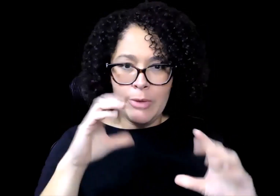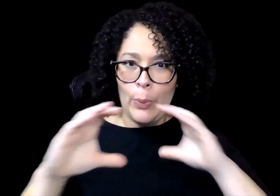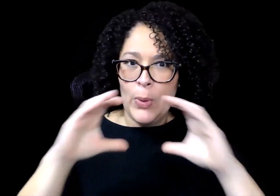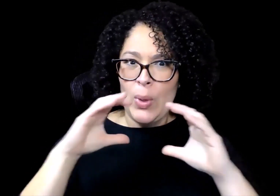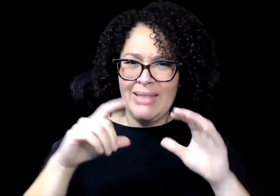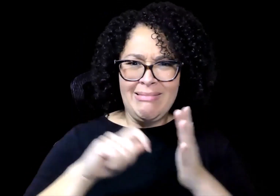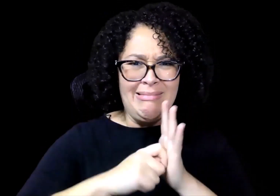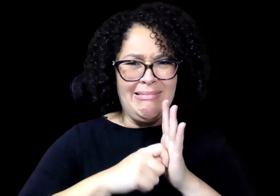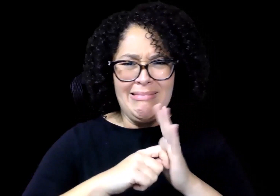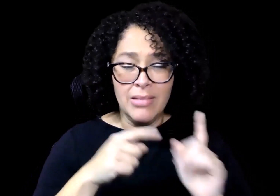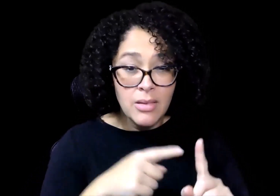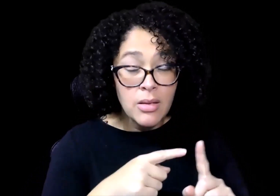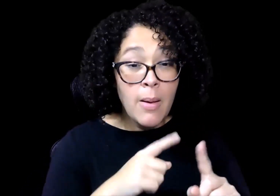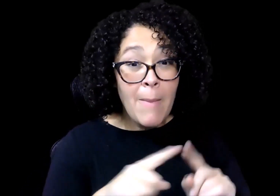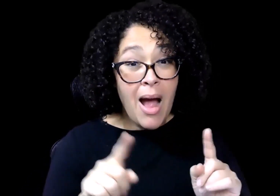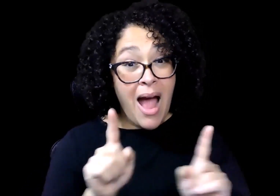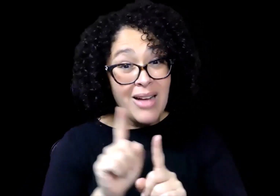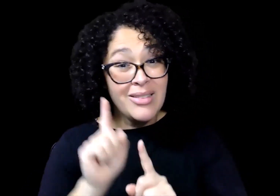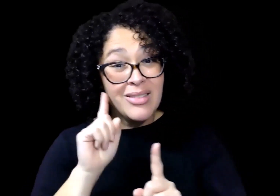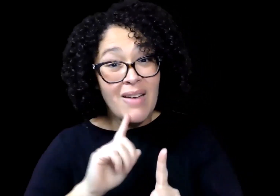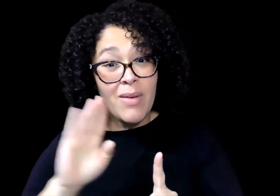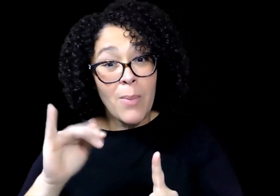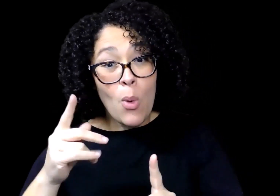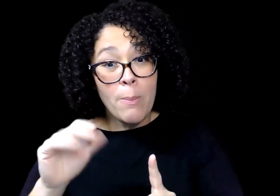being deaf is hard enough when communication is so important